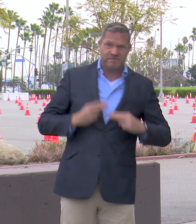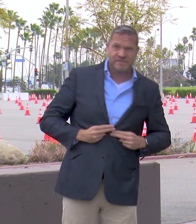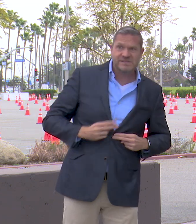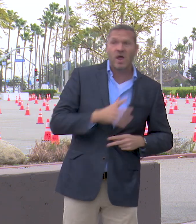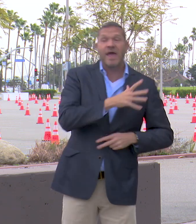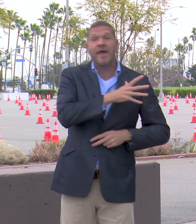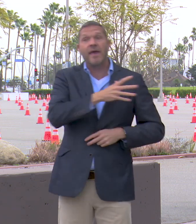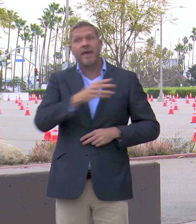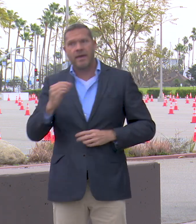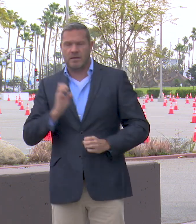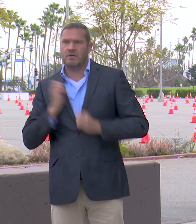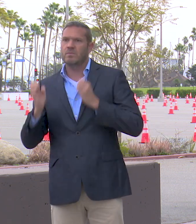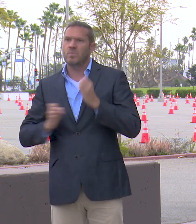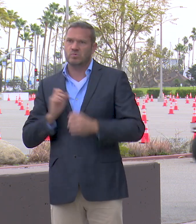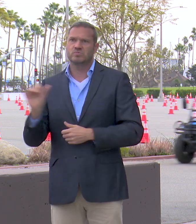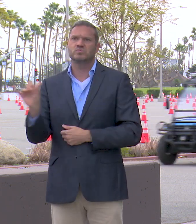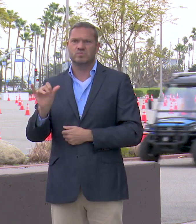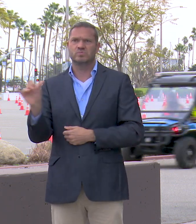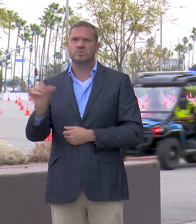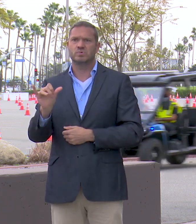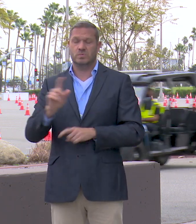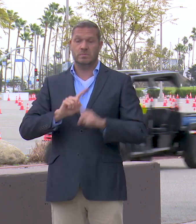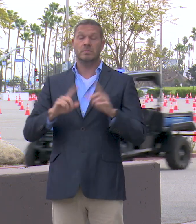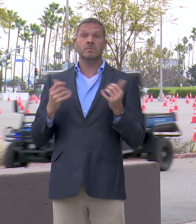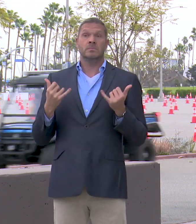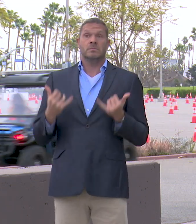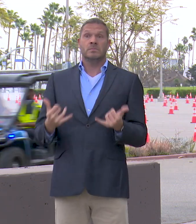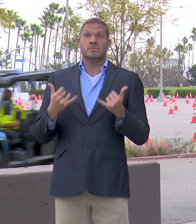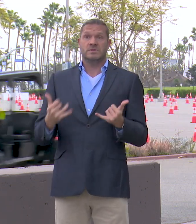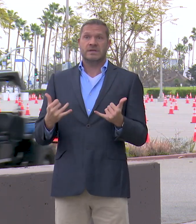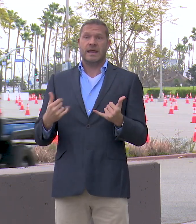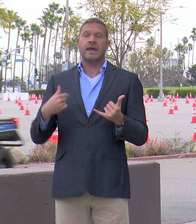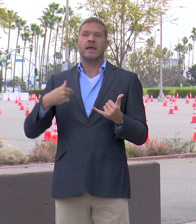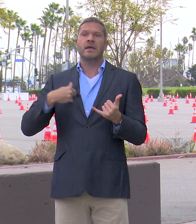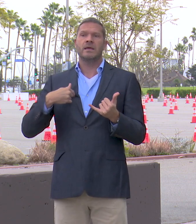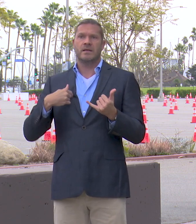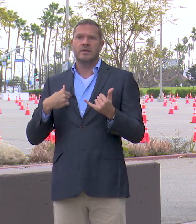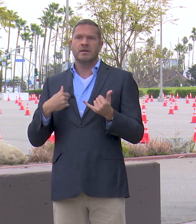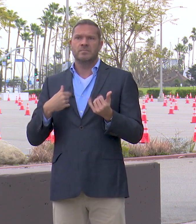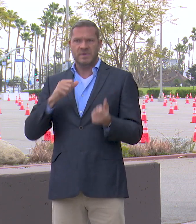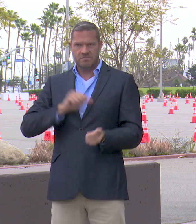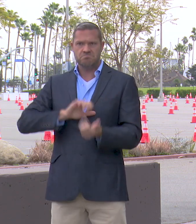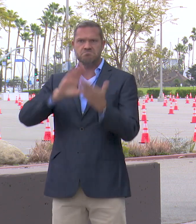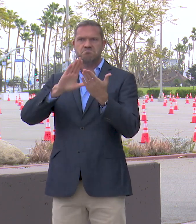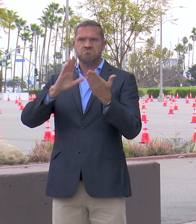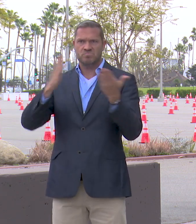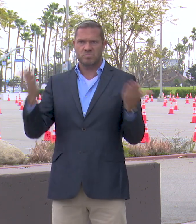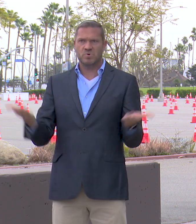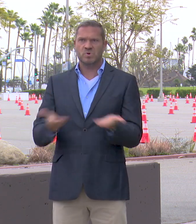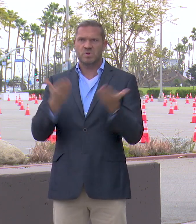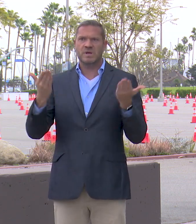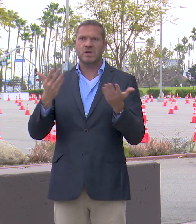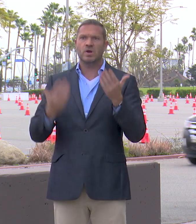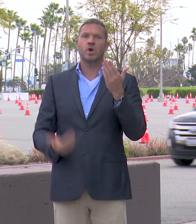But today as I stand before you and look out at our new mass vaccine clinic, I feel a real